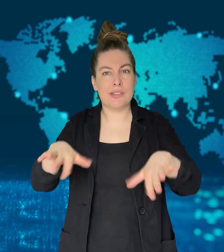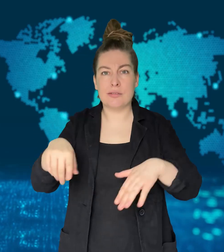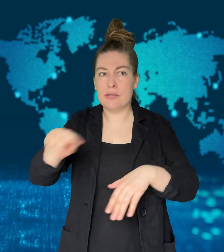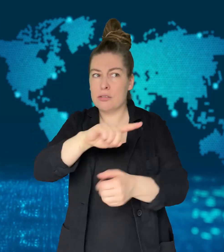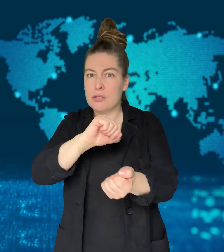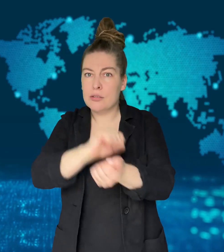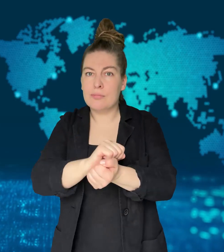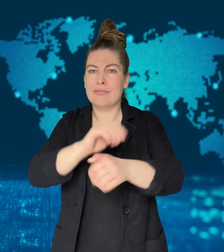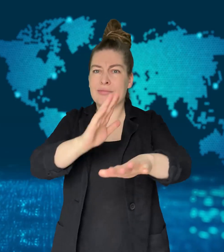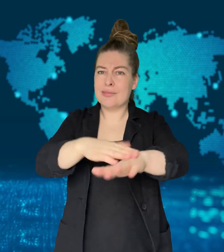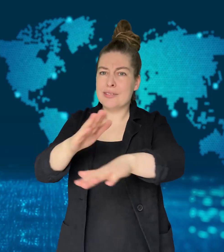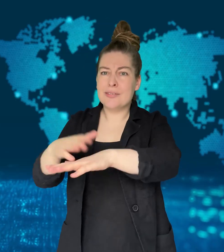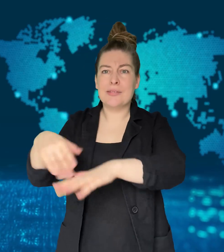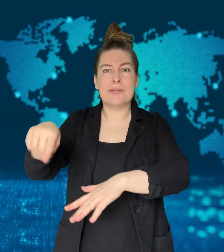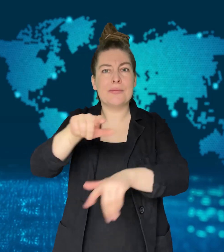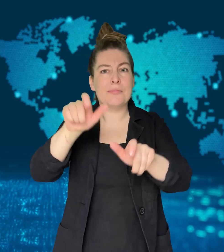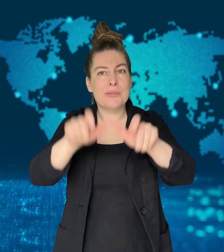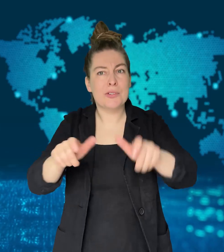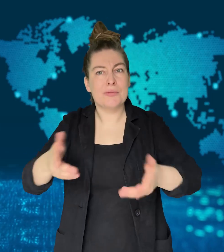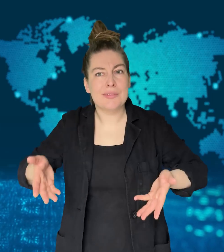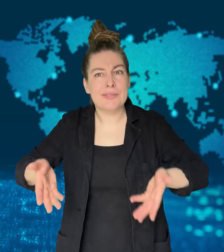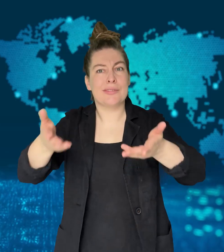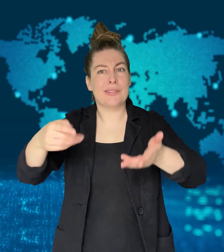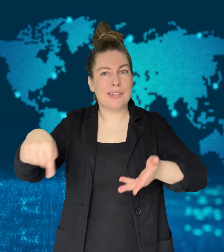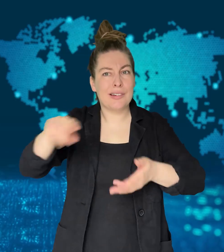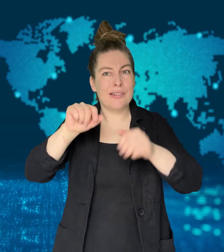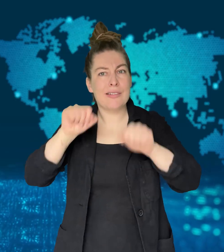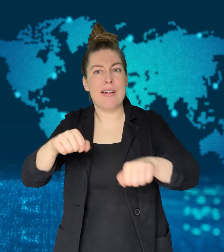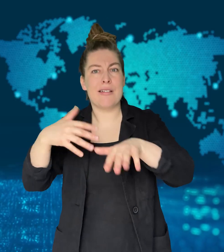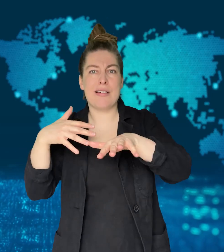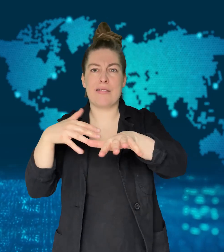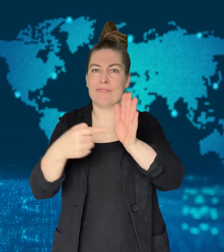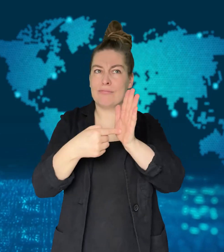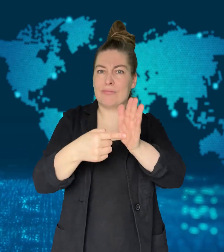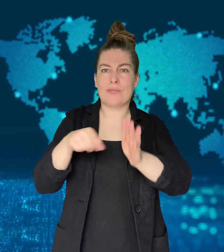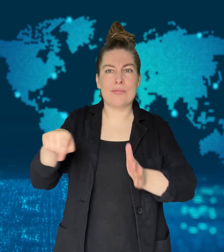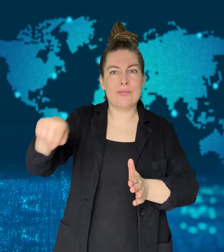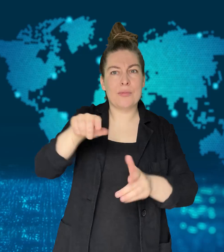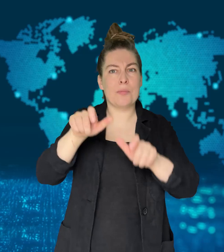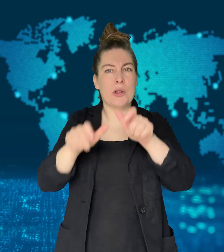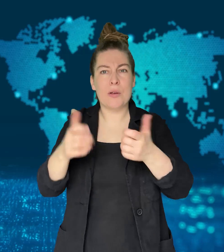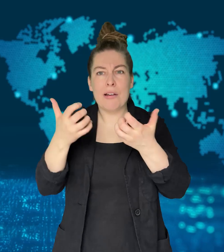take to the streets to claim their rights.